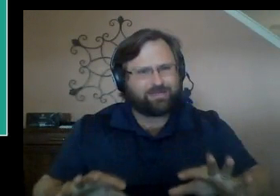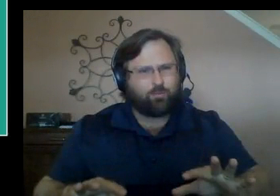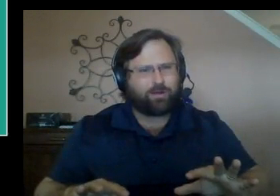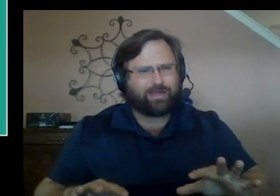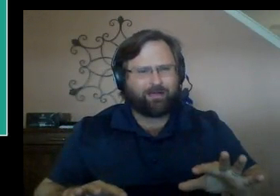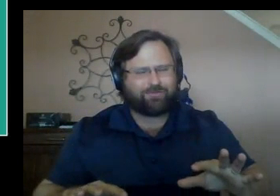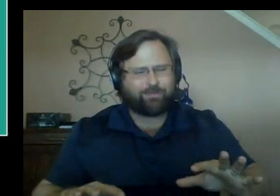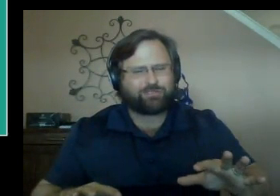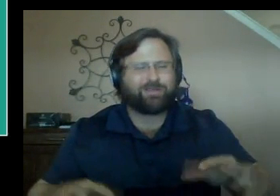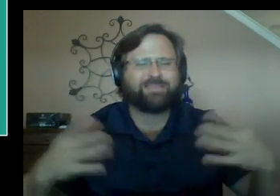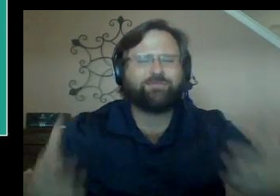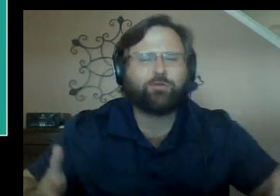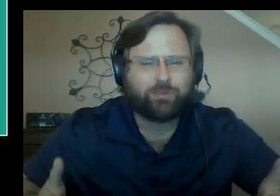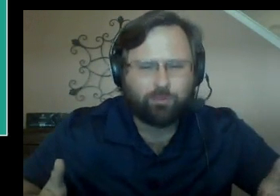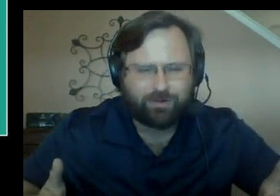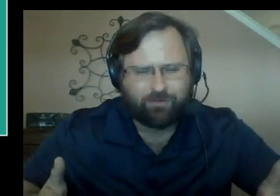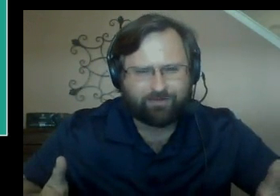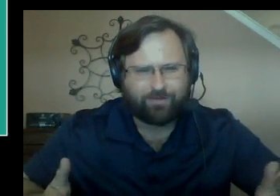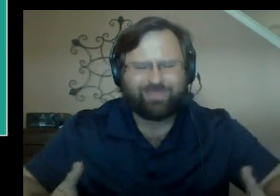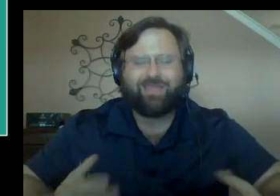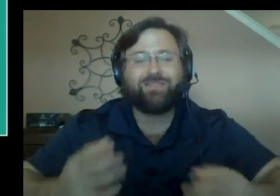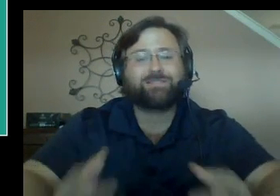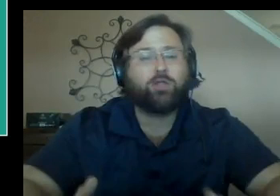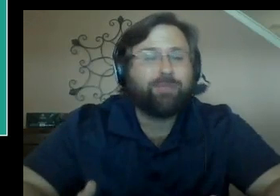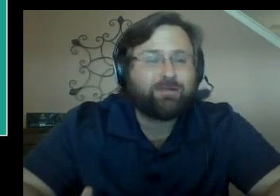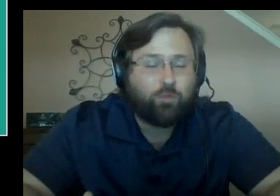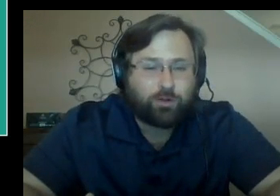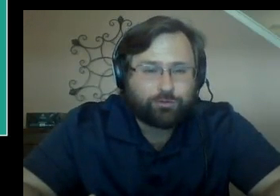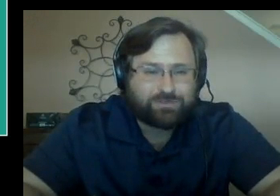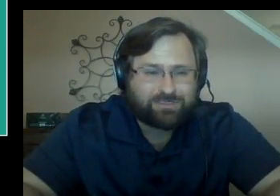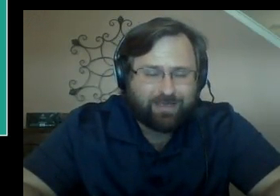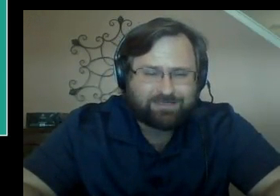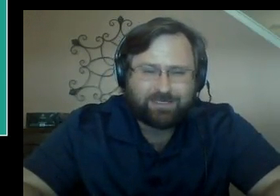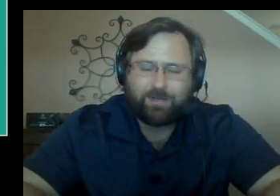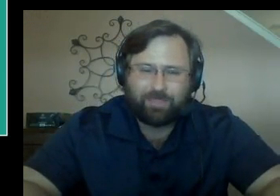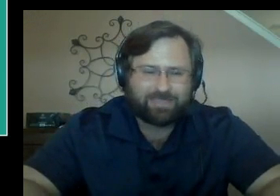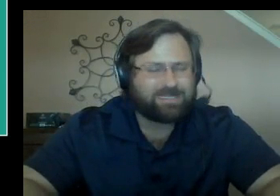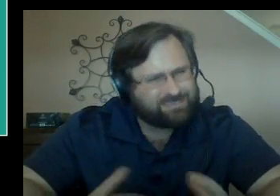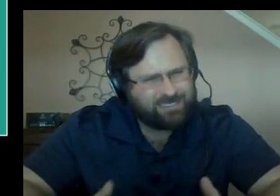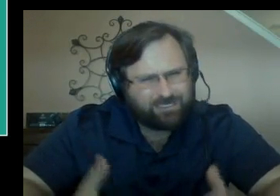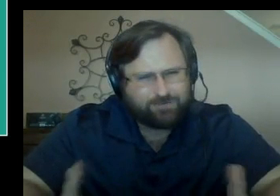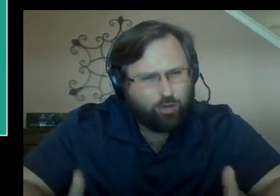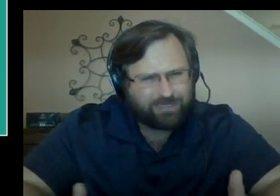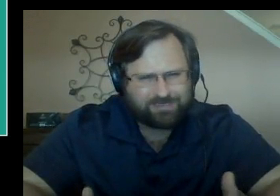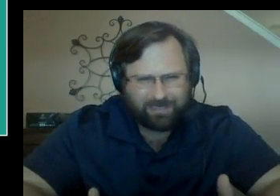them working out a family tree as if there really were one in front of them this is called metaphorical use of space it's an extension of token space